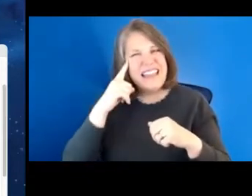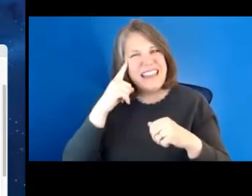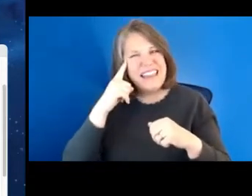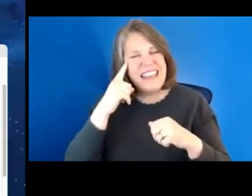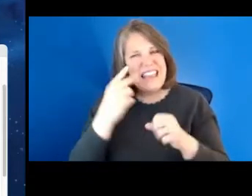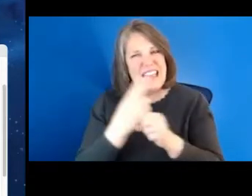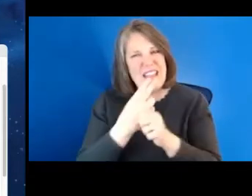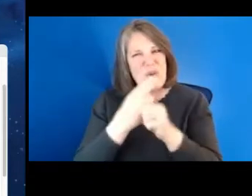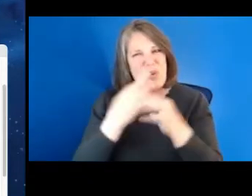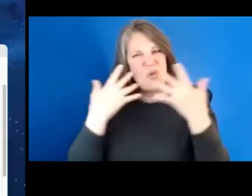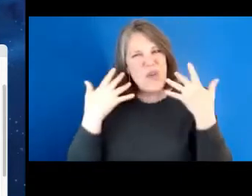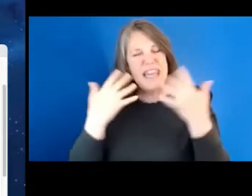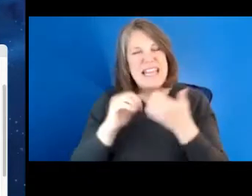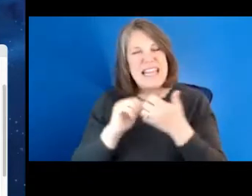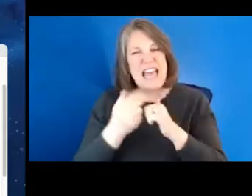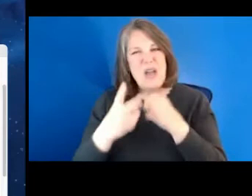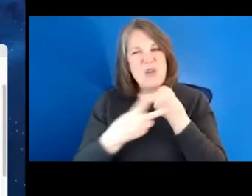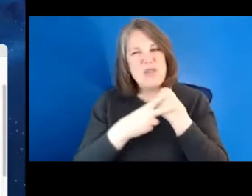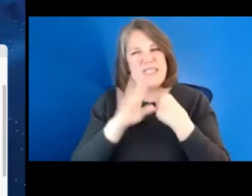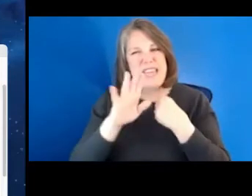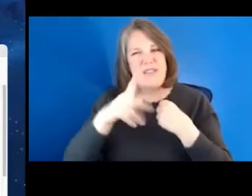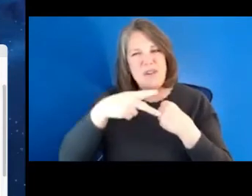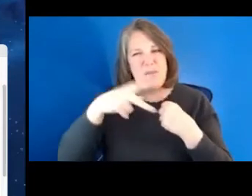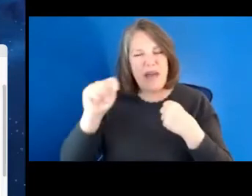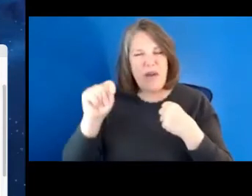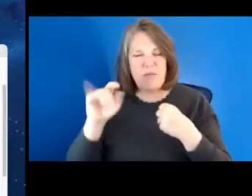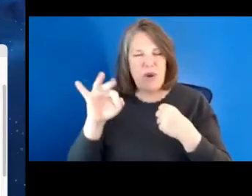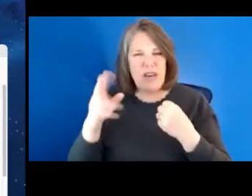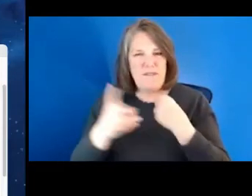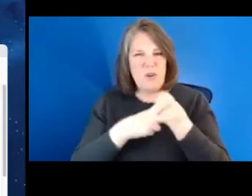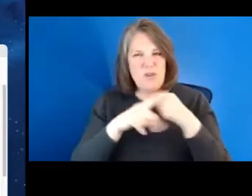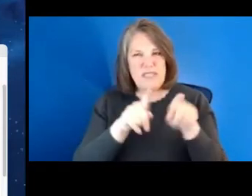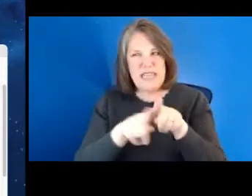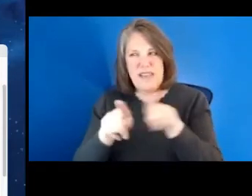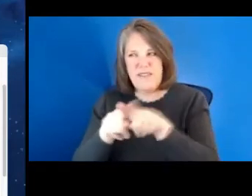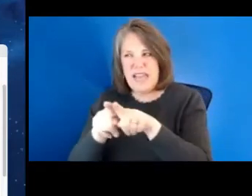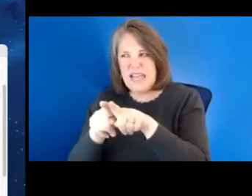is it is how you save 17:14:41 your PowerPoint and if you save it